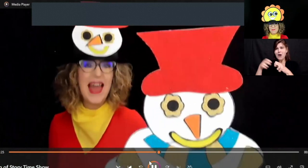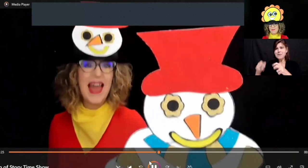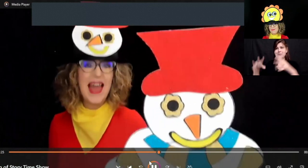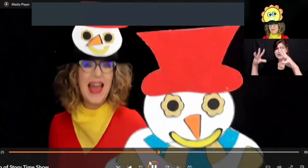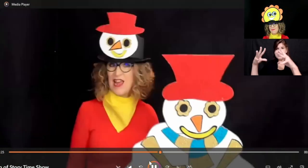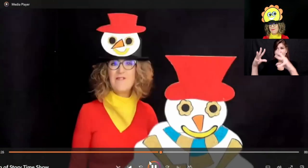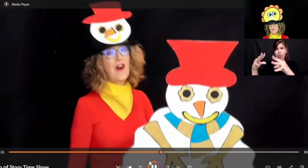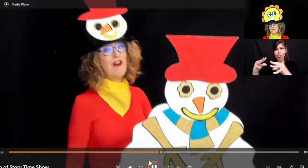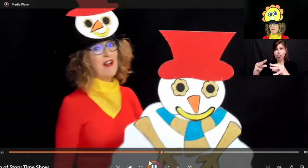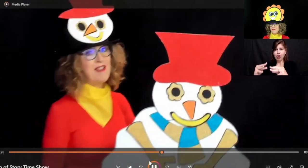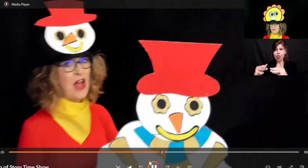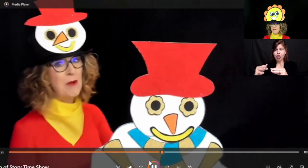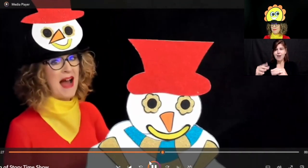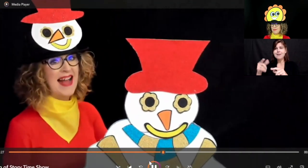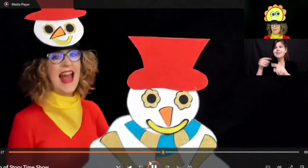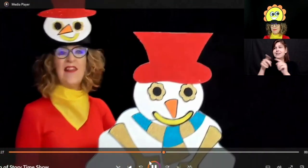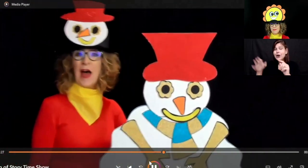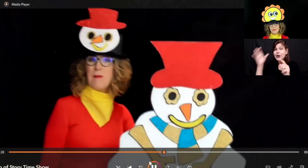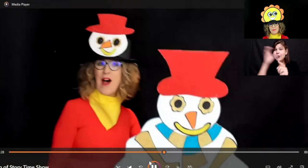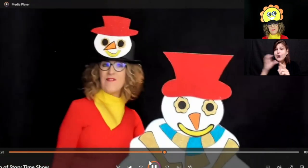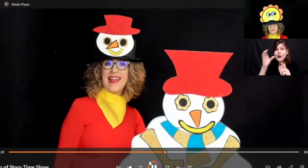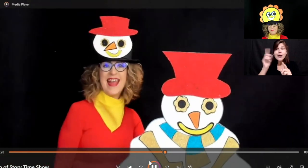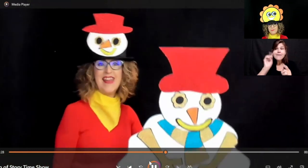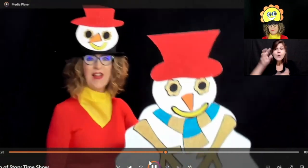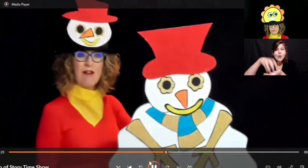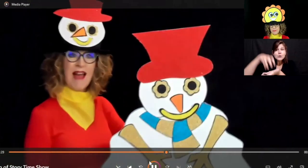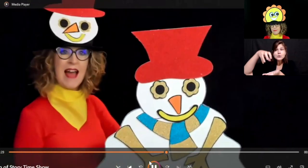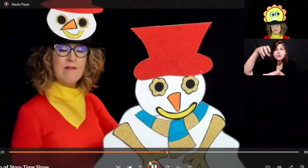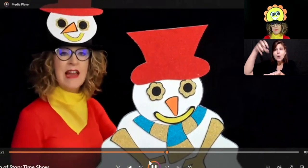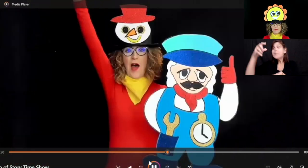It's lucky for our snowman that Marvin is around